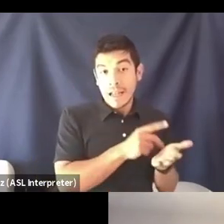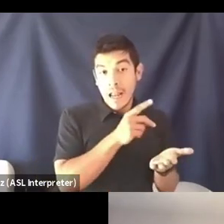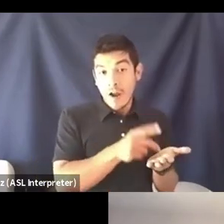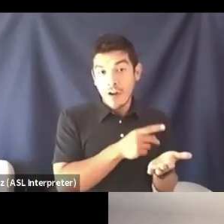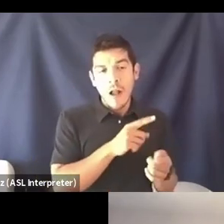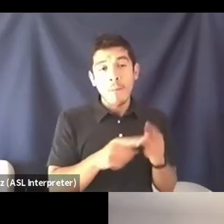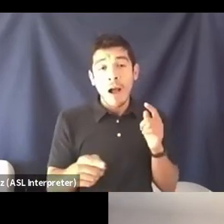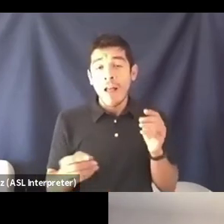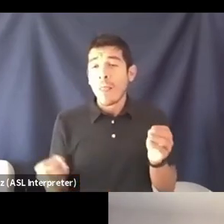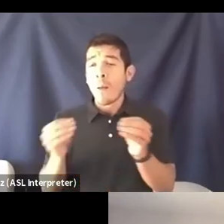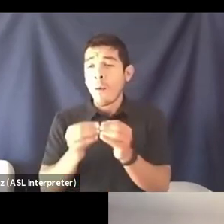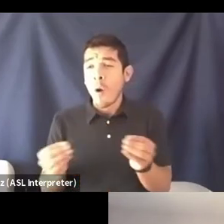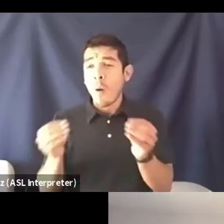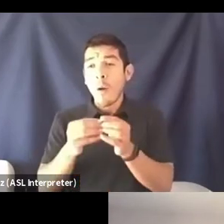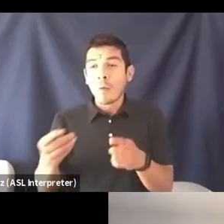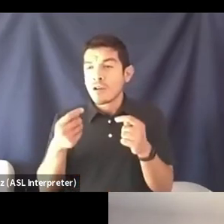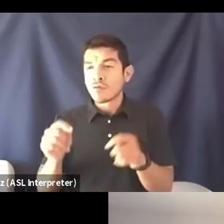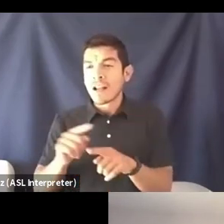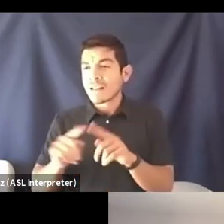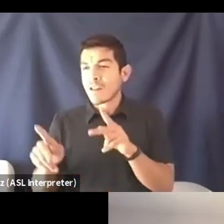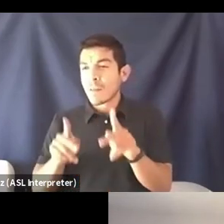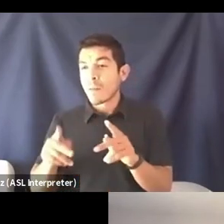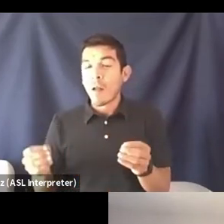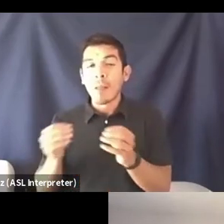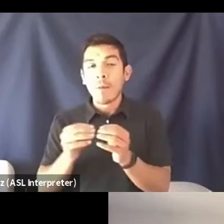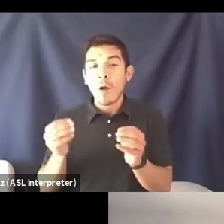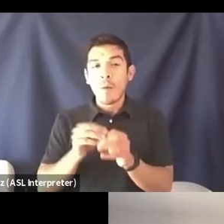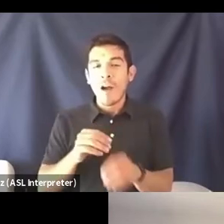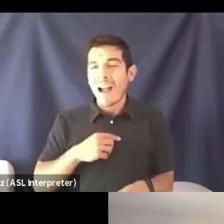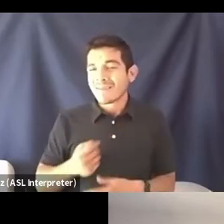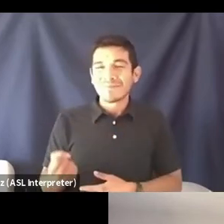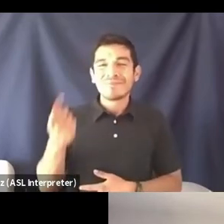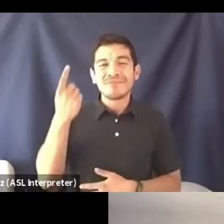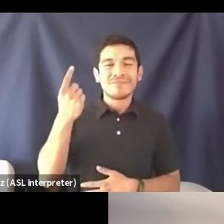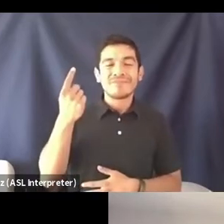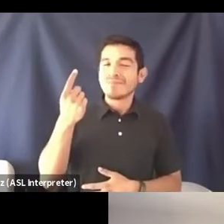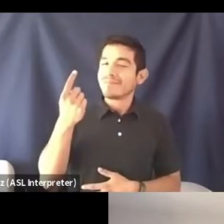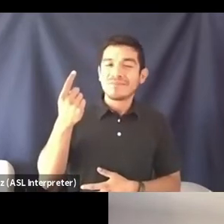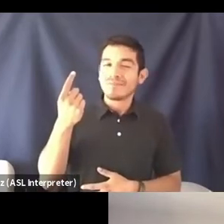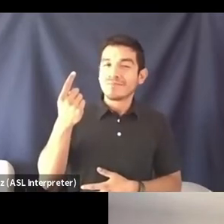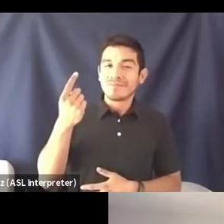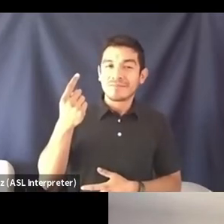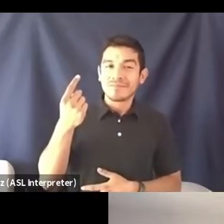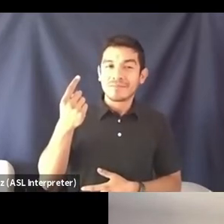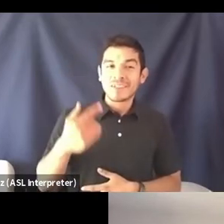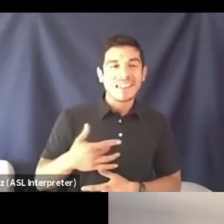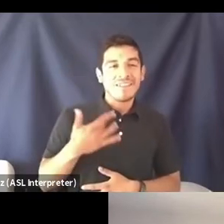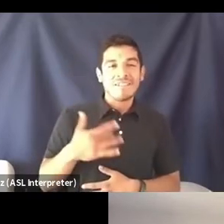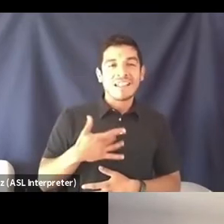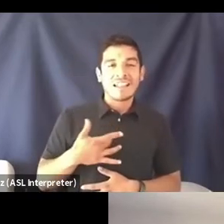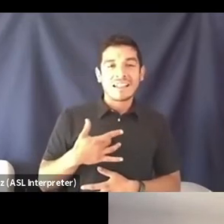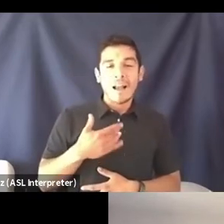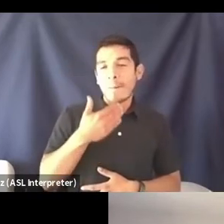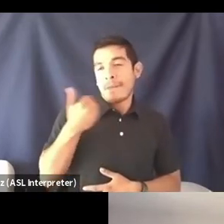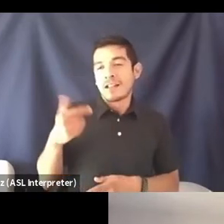we tried different people. The more and more it came to us that we're like, it feels best when Jenny reads it.